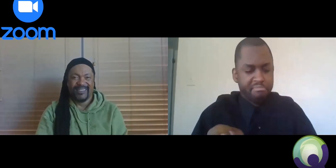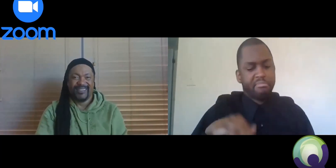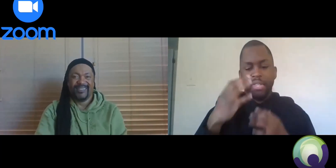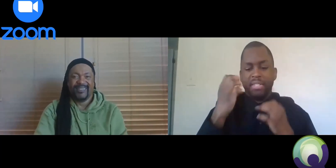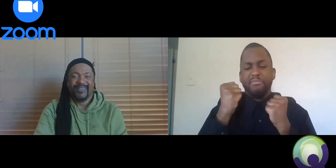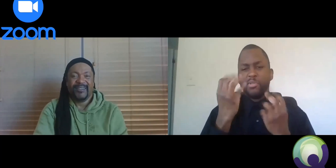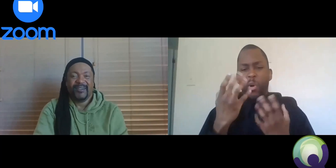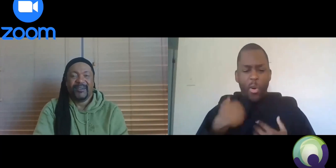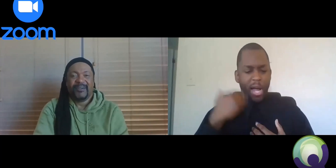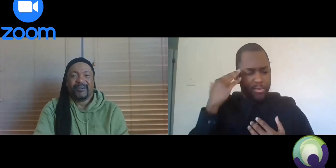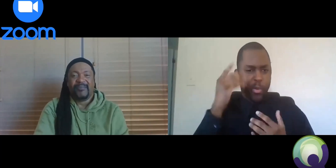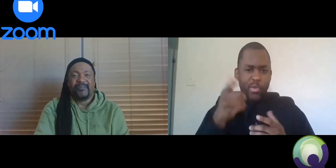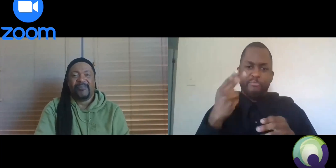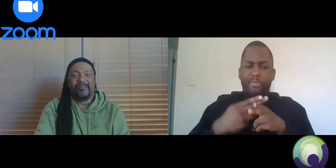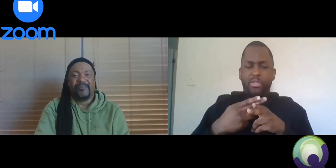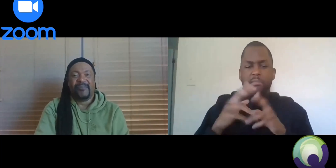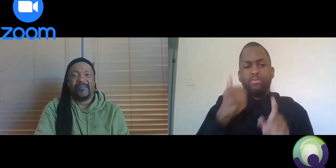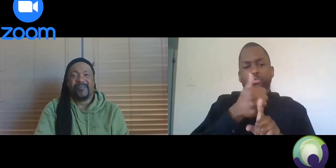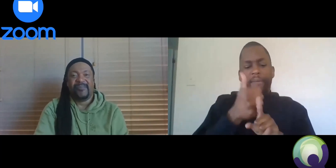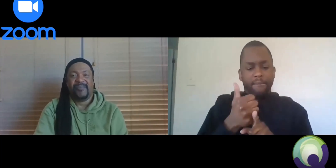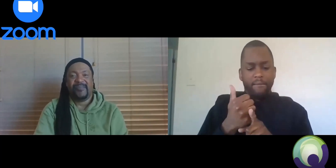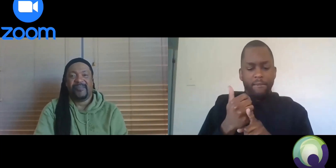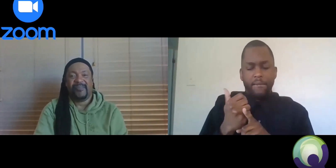Jonathan: I agree. I know you mentioned a little about